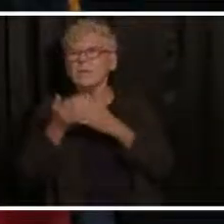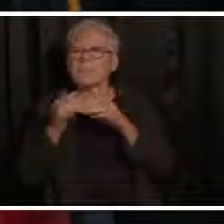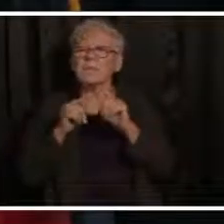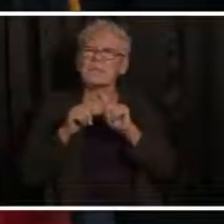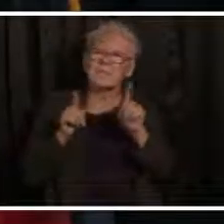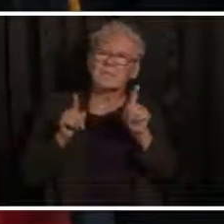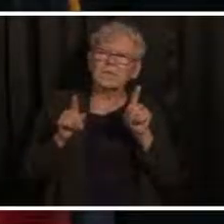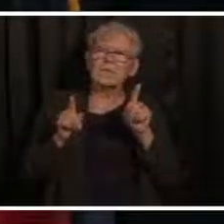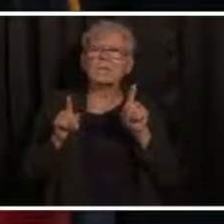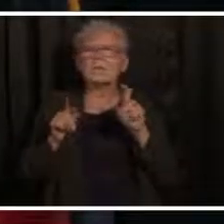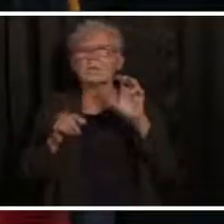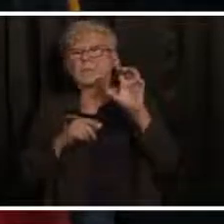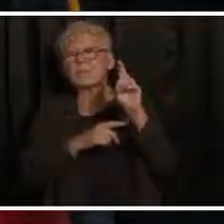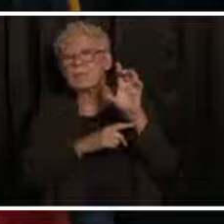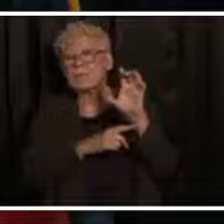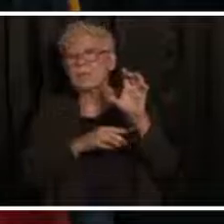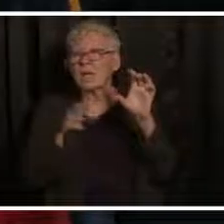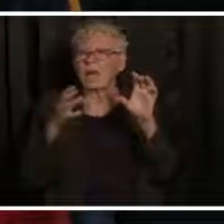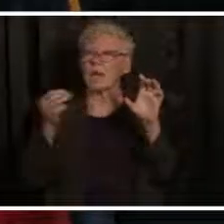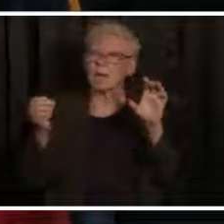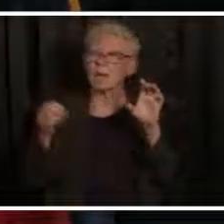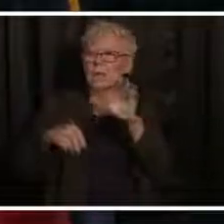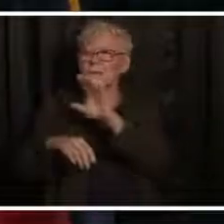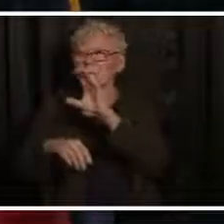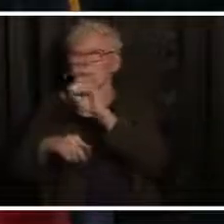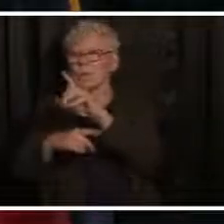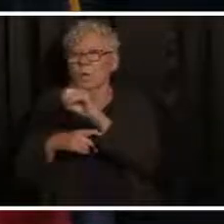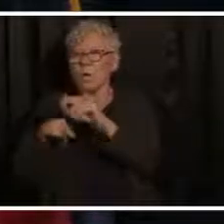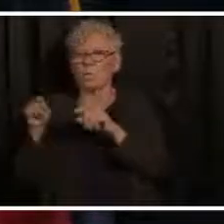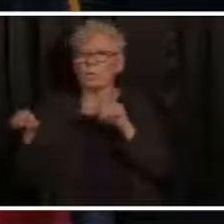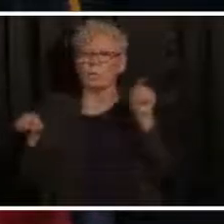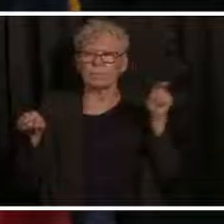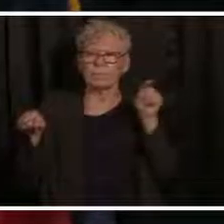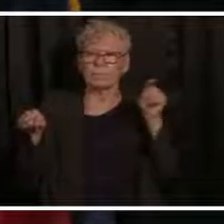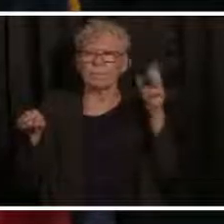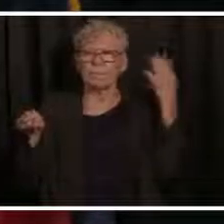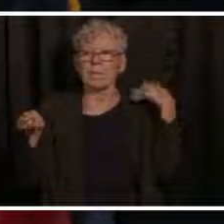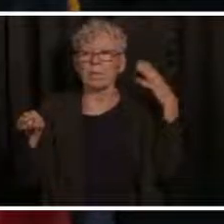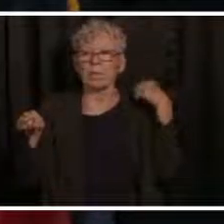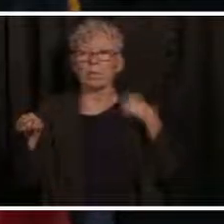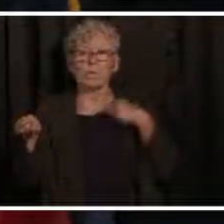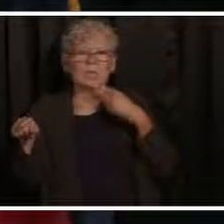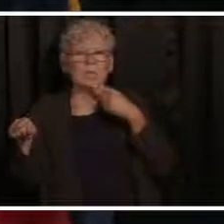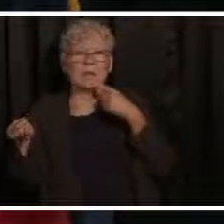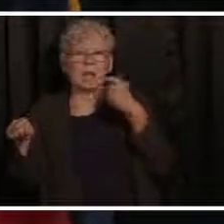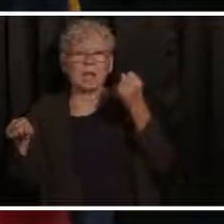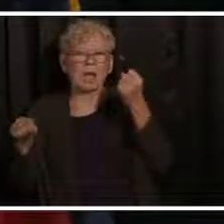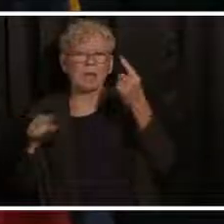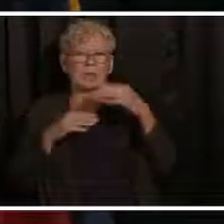Colorado. We had really only recommended for age eleven and up CDC says two and up age. So, we are, you know, now